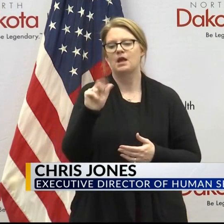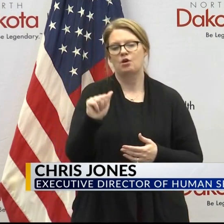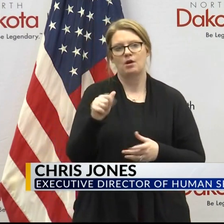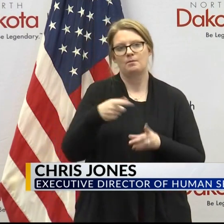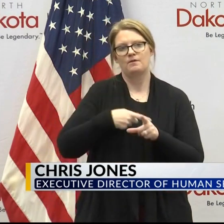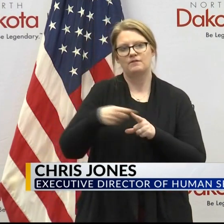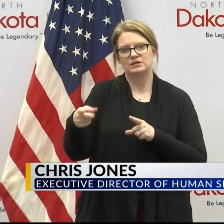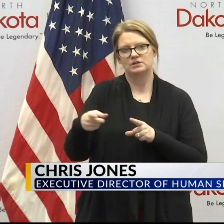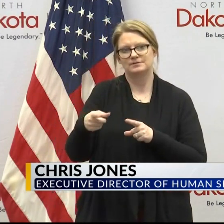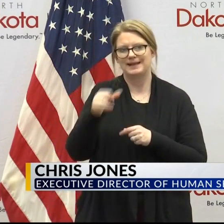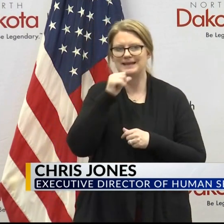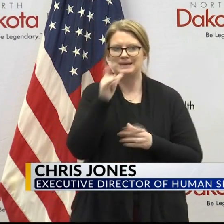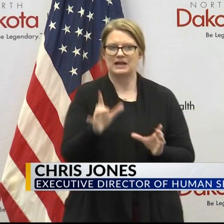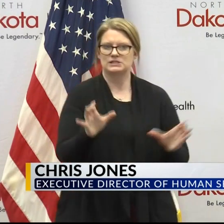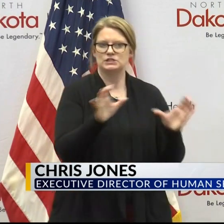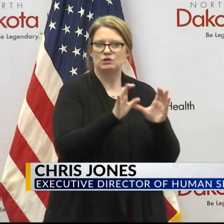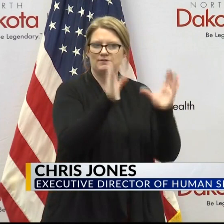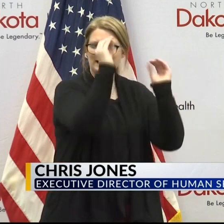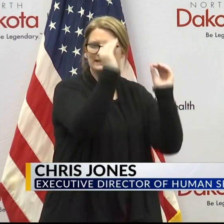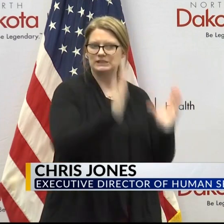WE ARE ENCOURAGING K-12 SCHOOL DISTRICTS -- THEY CAN